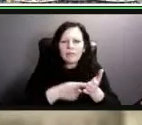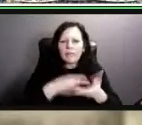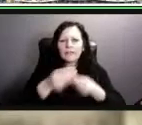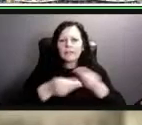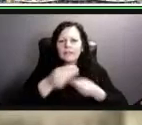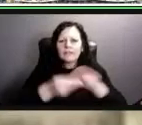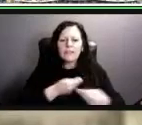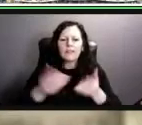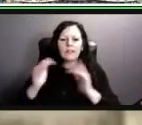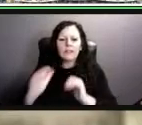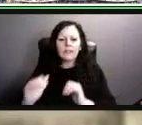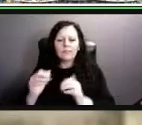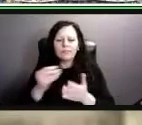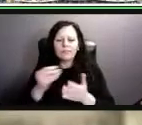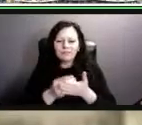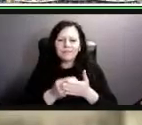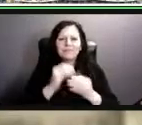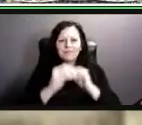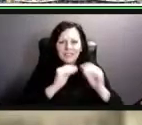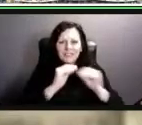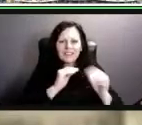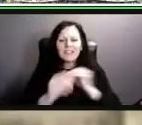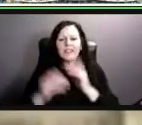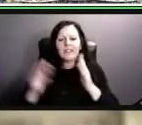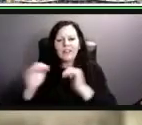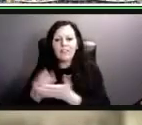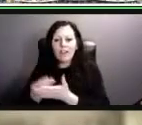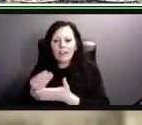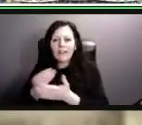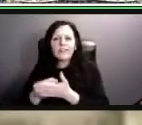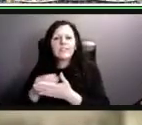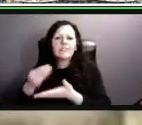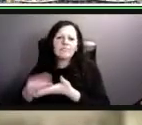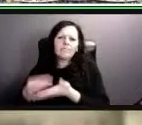FACILITY.